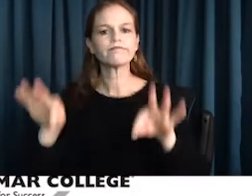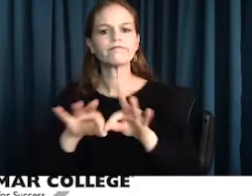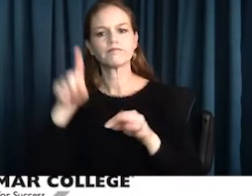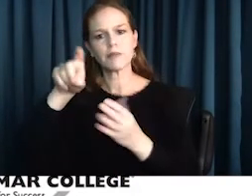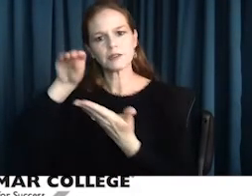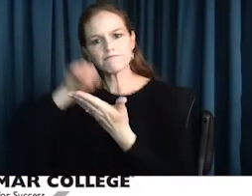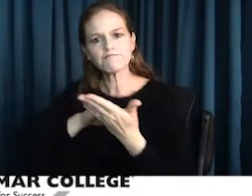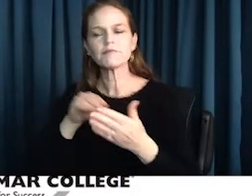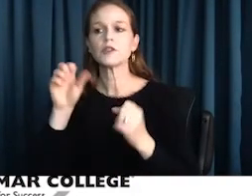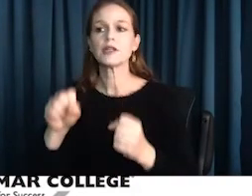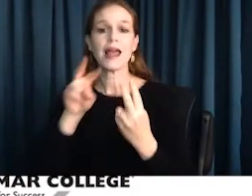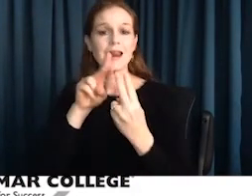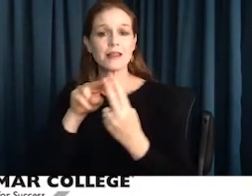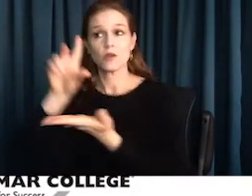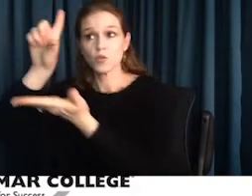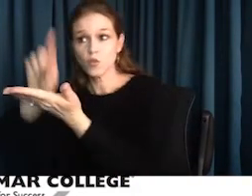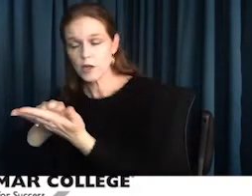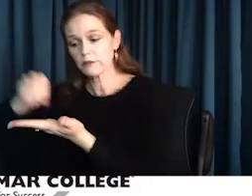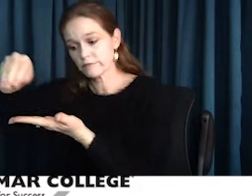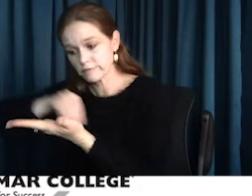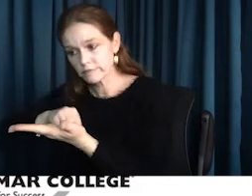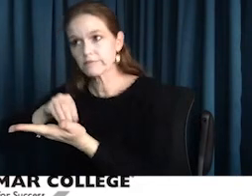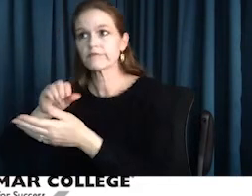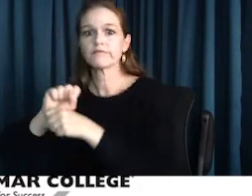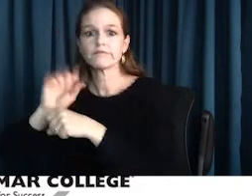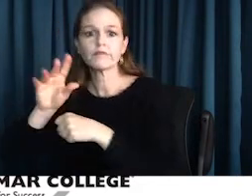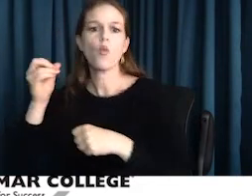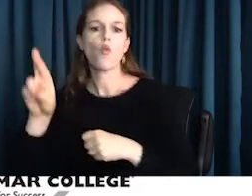our printed document. If you'd like to fill it out and submit it that way you definitely can do that.